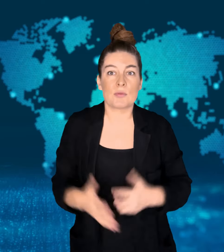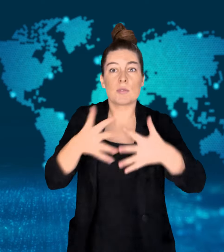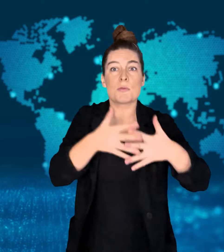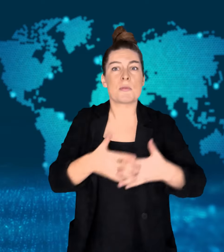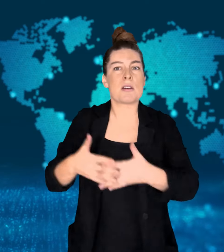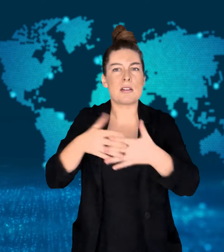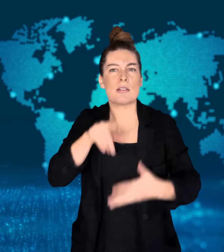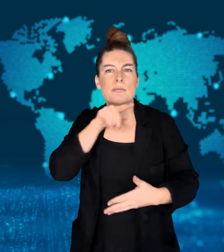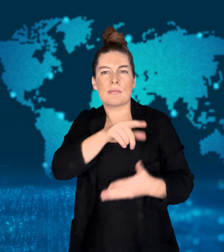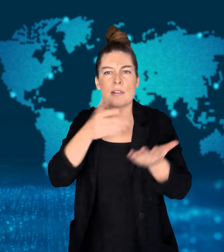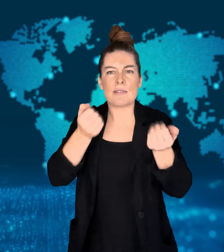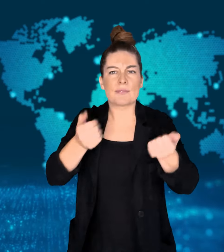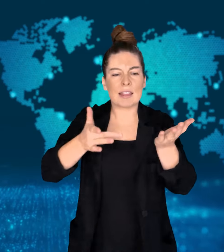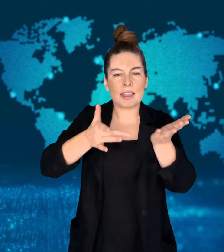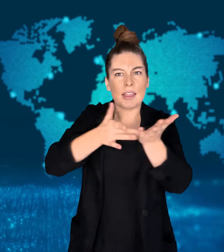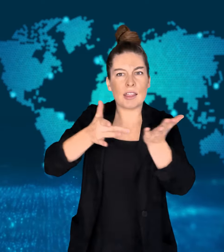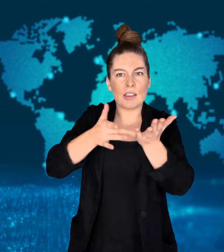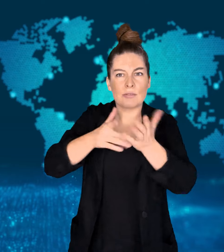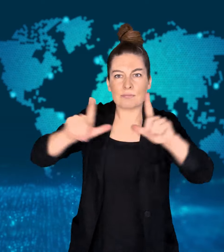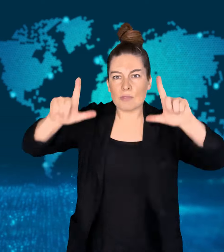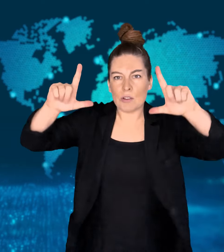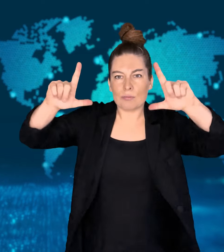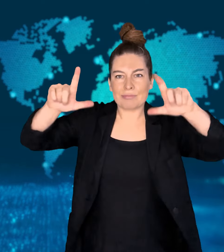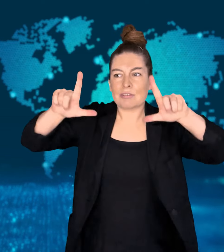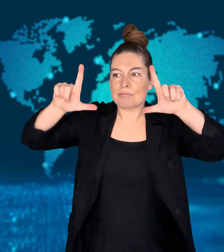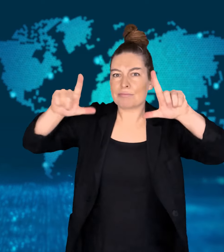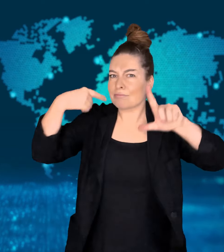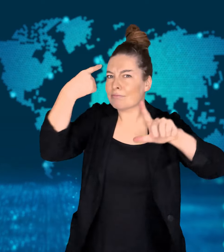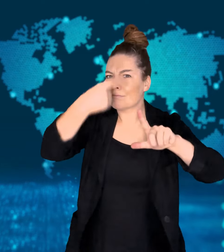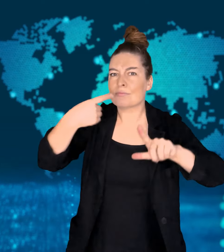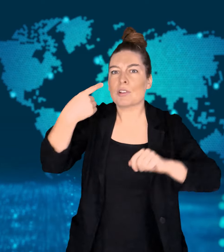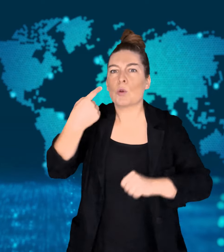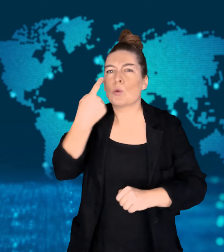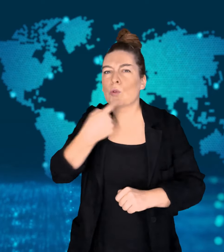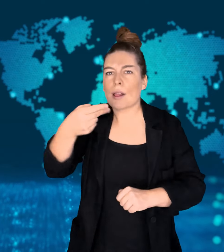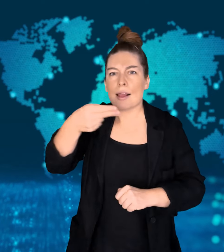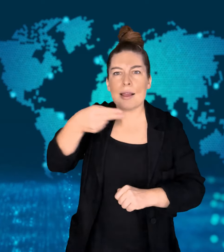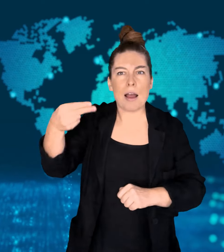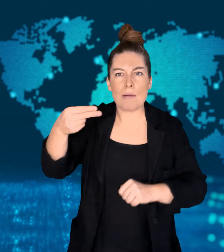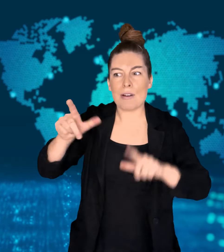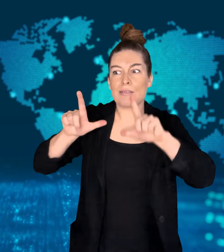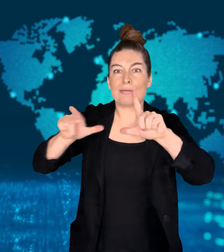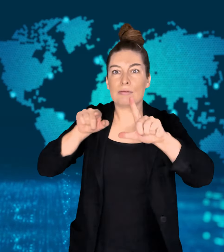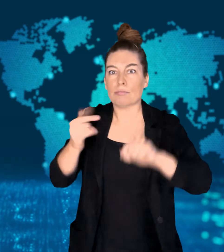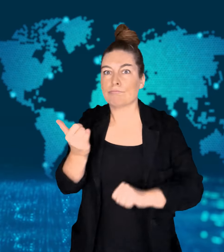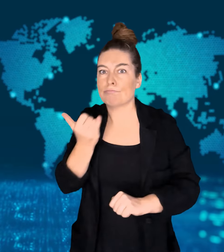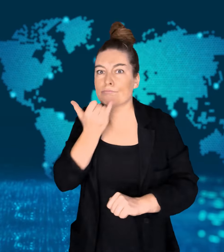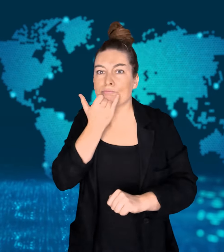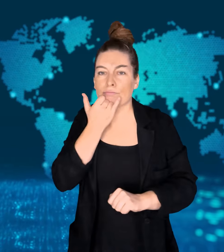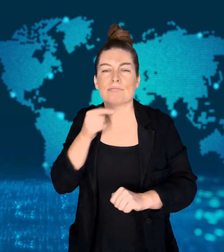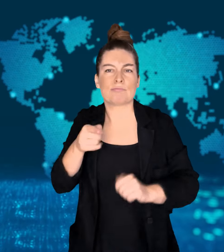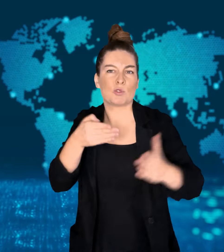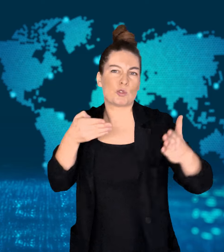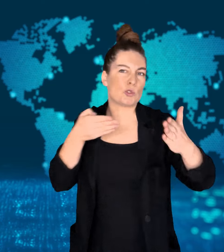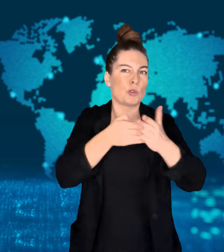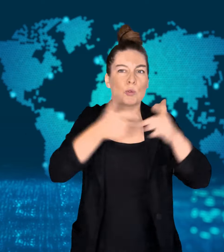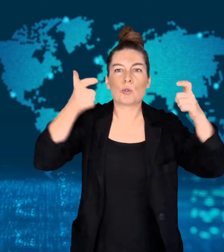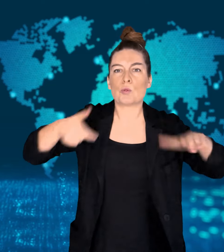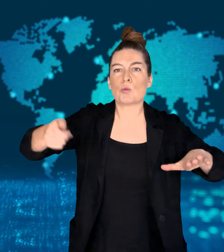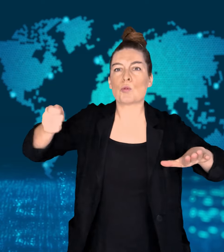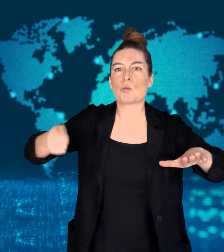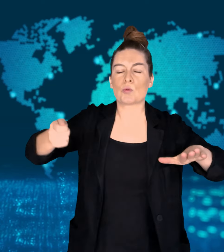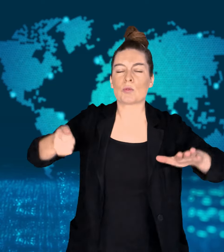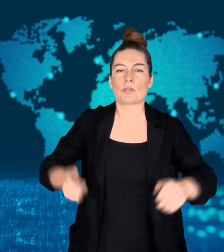Facial recognition lawsuit